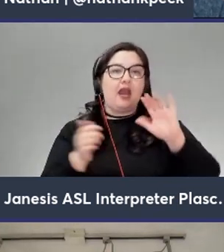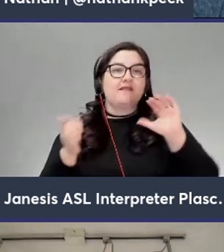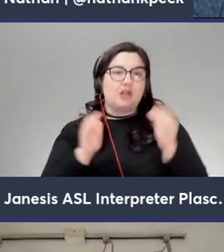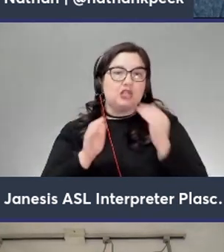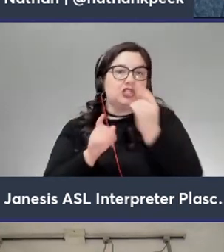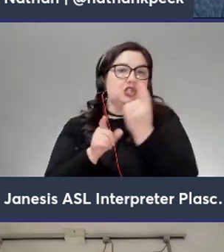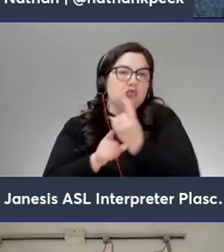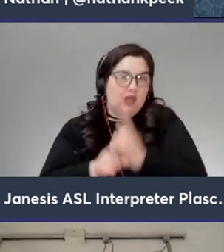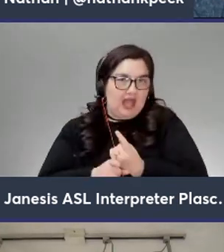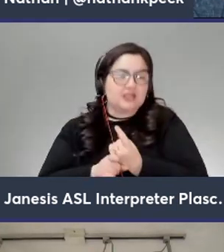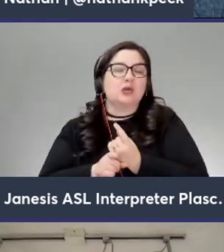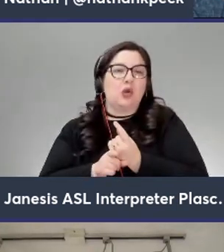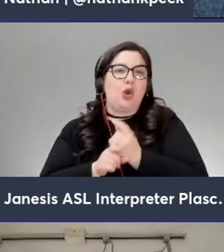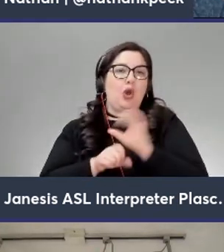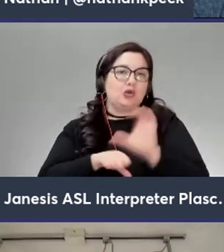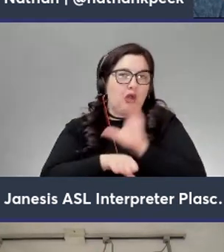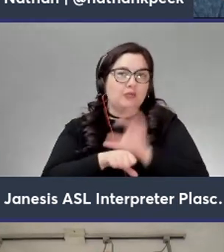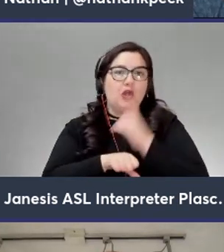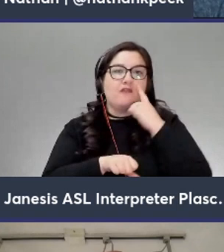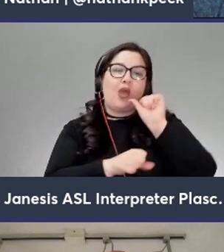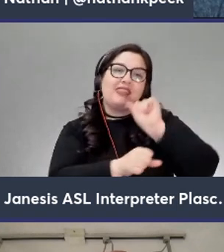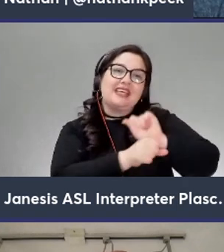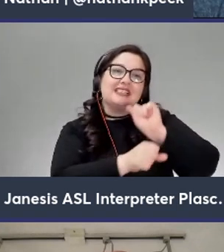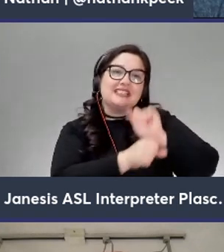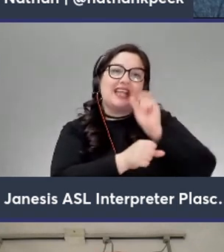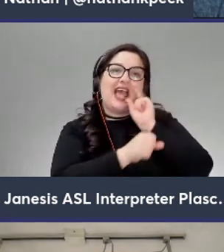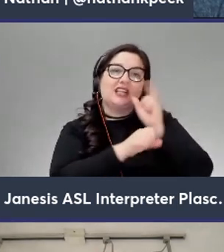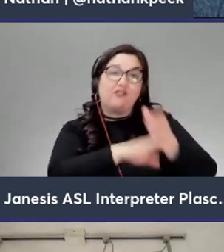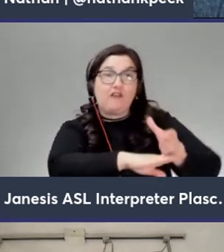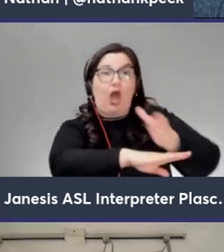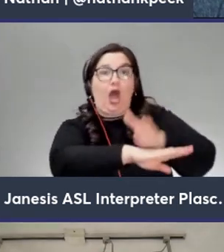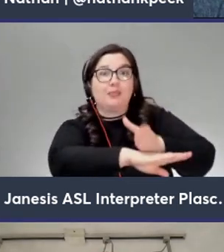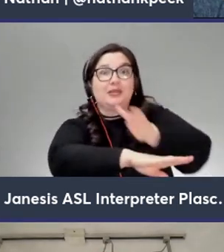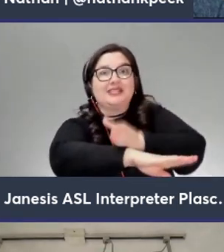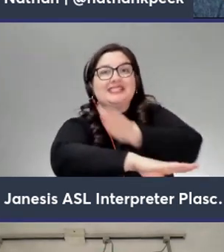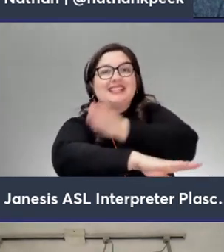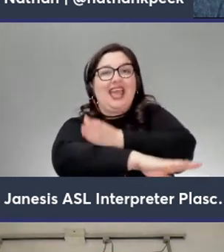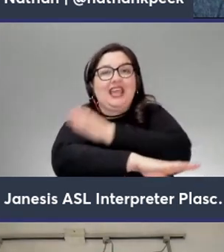for the task of optimization. And in this particular case,